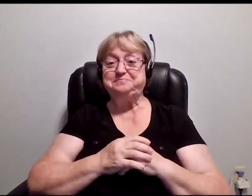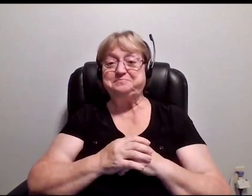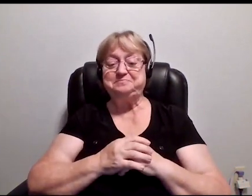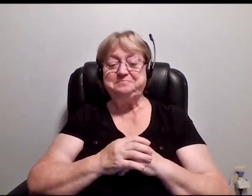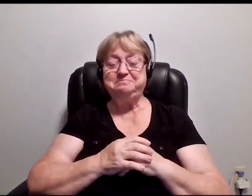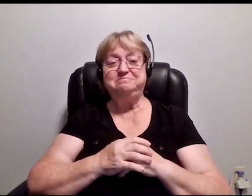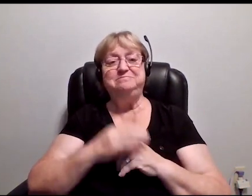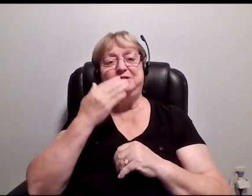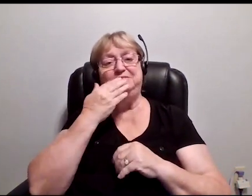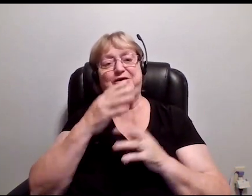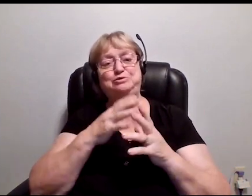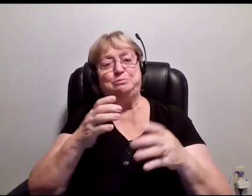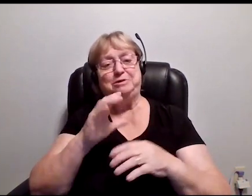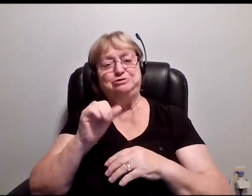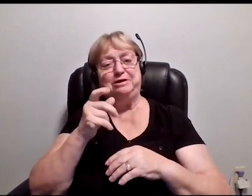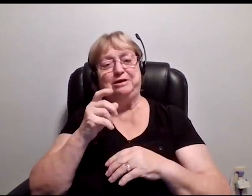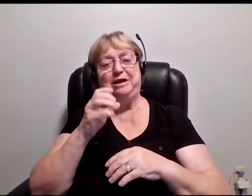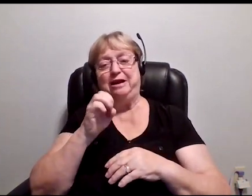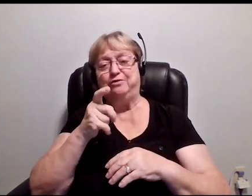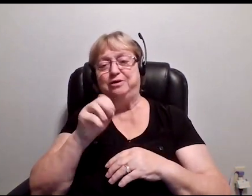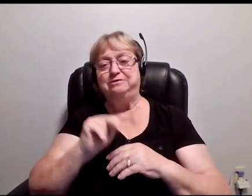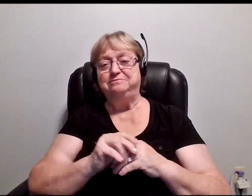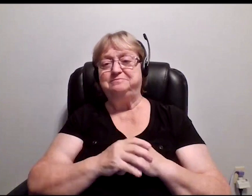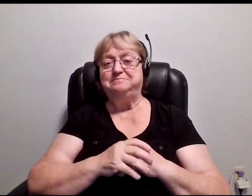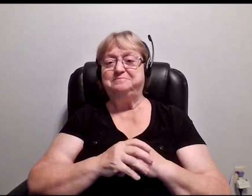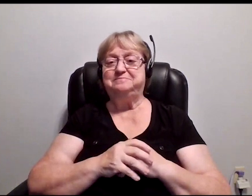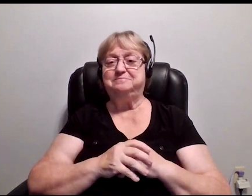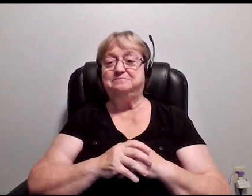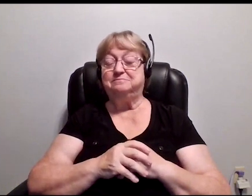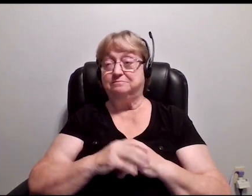Thank you so much, Erin. We do have one question